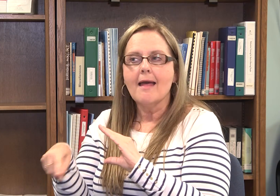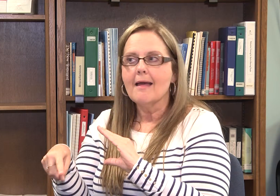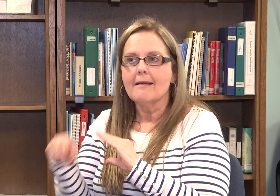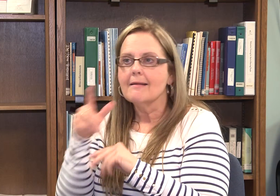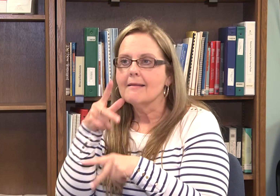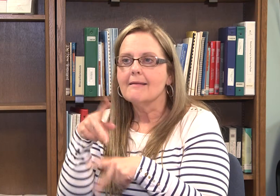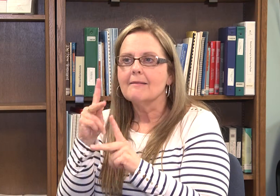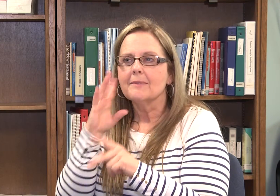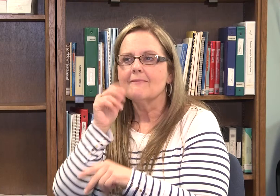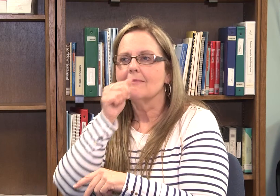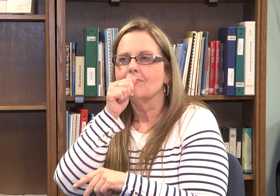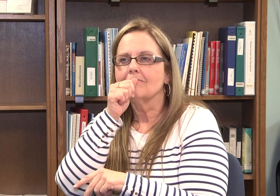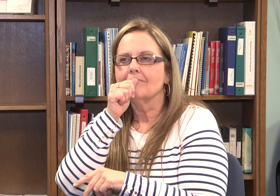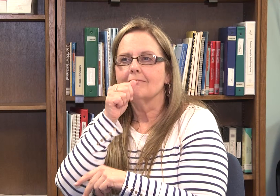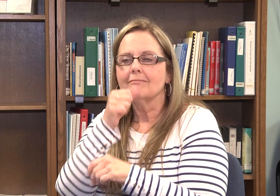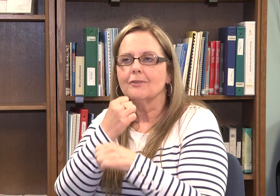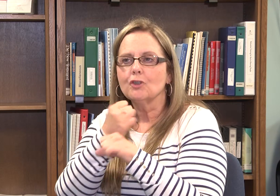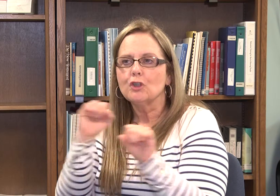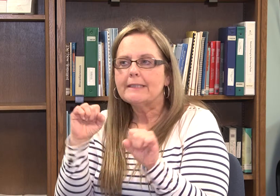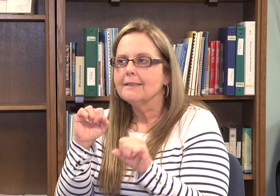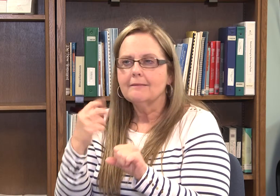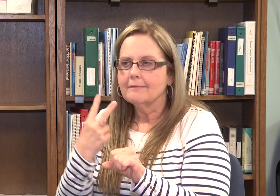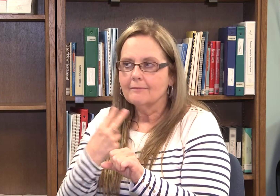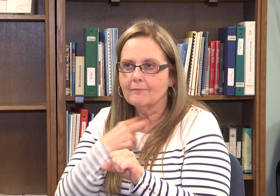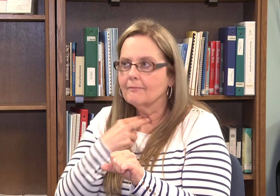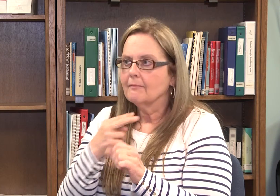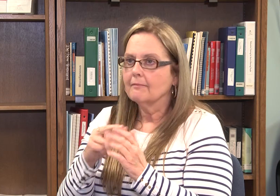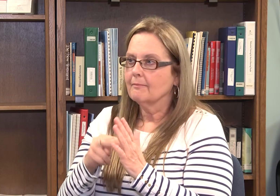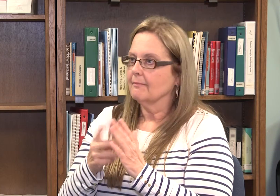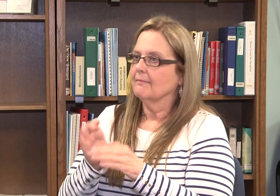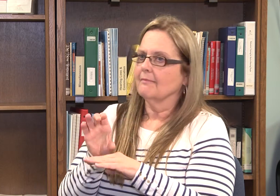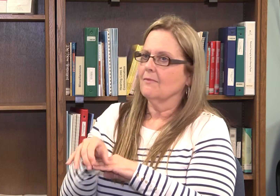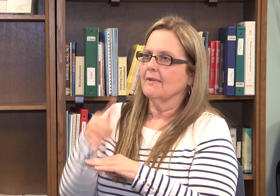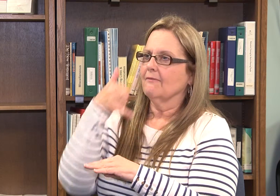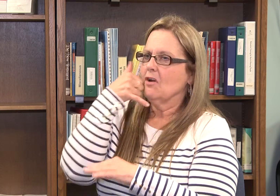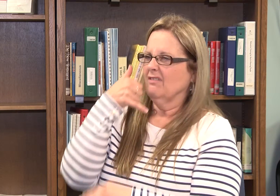offices from other agencies and government services as well, they won't